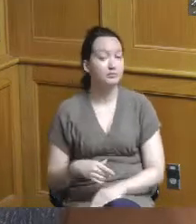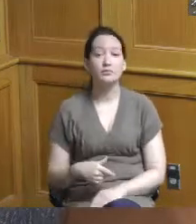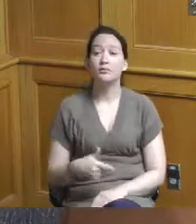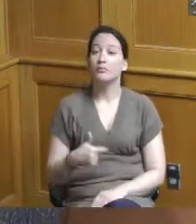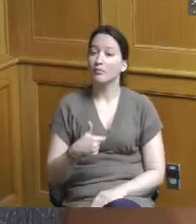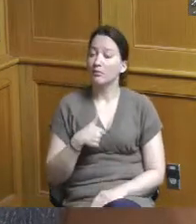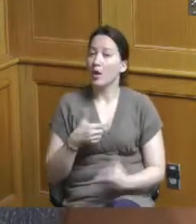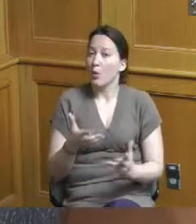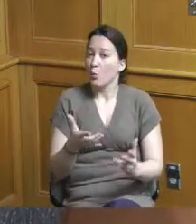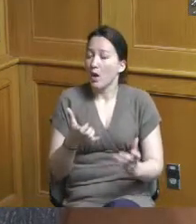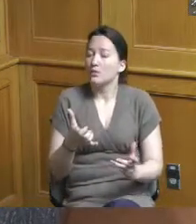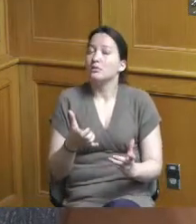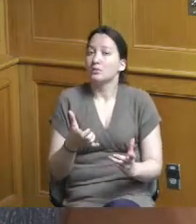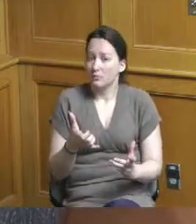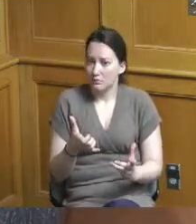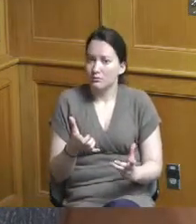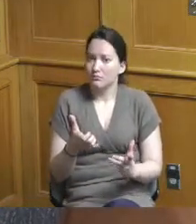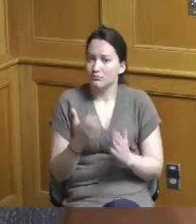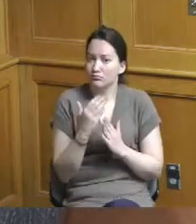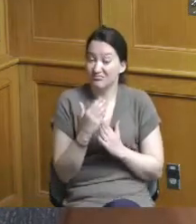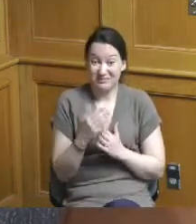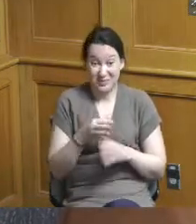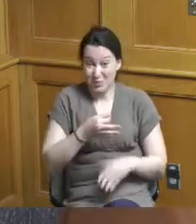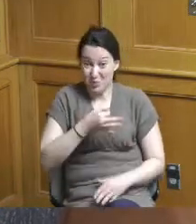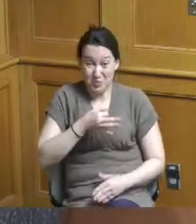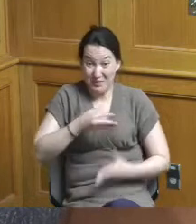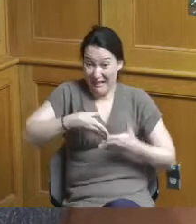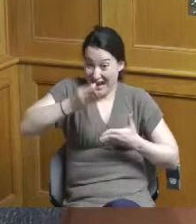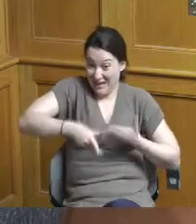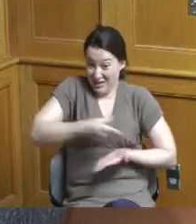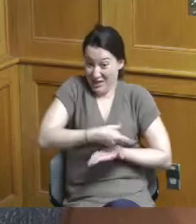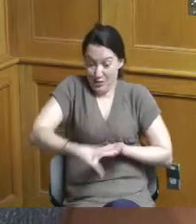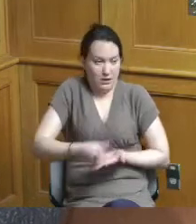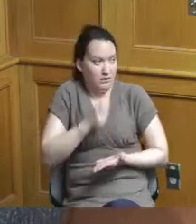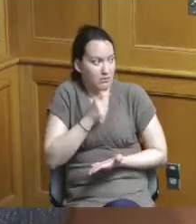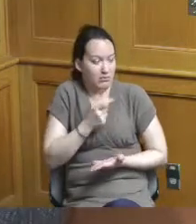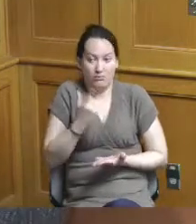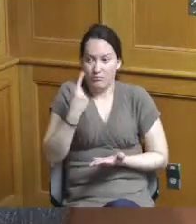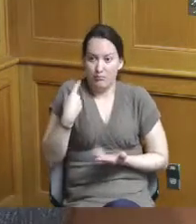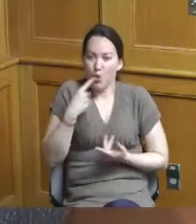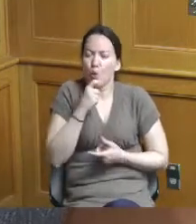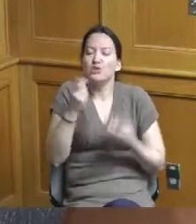that by the end of the week you know everybody can get it but it needs to be out who's on the Board